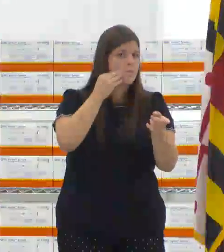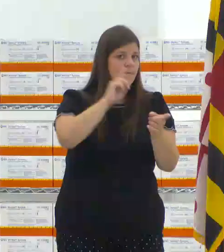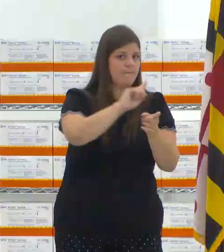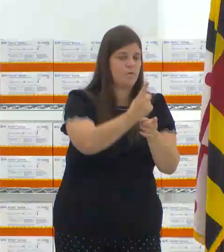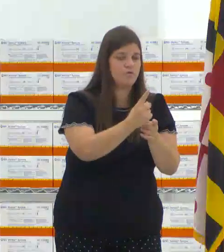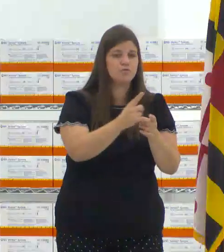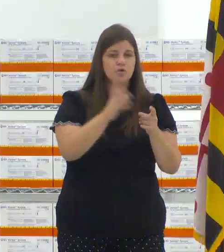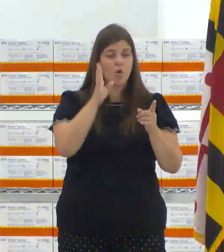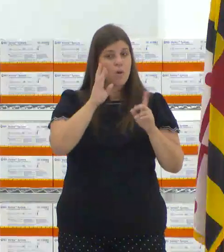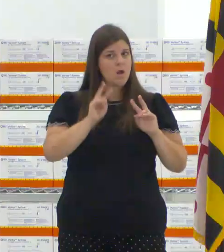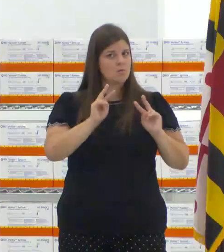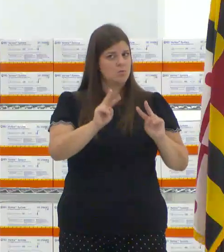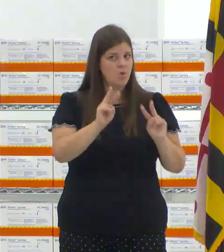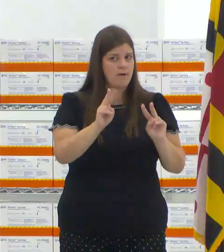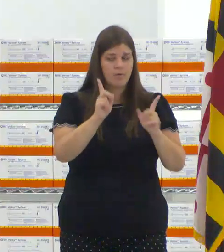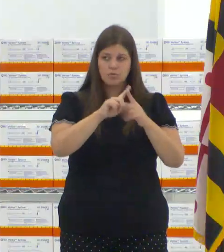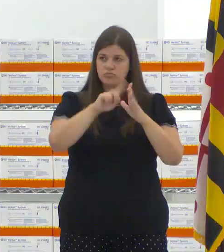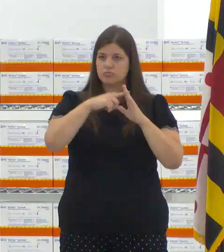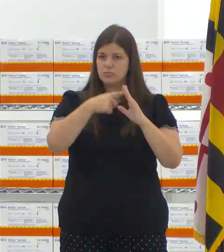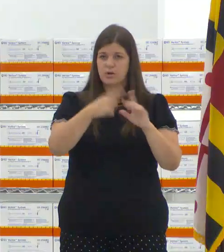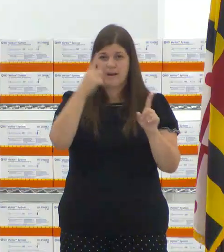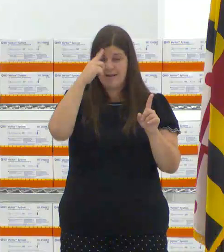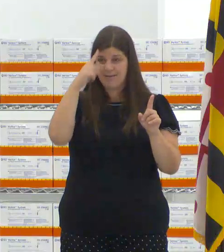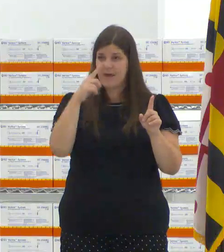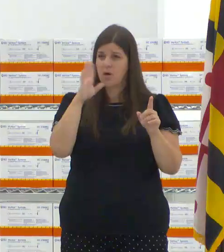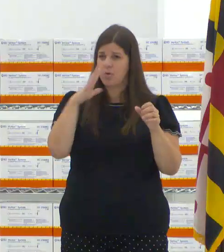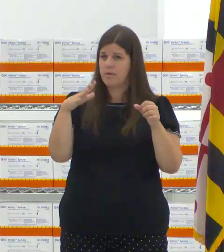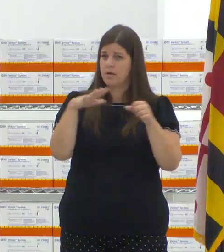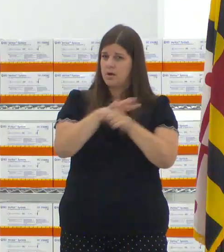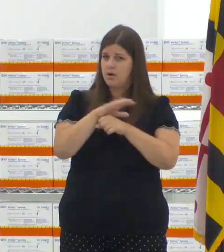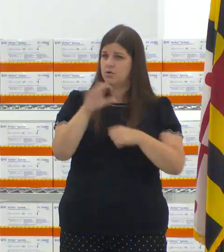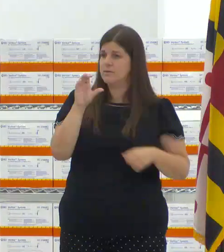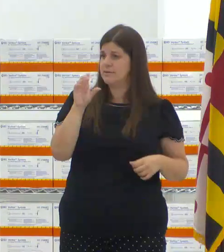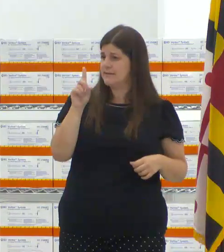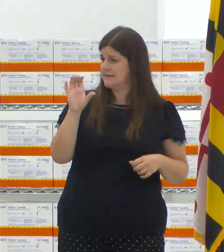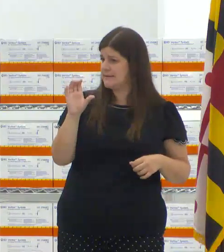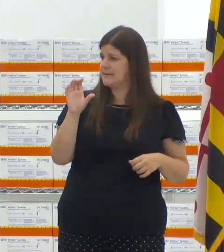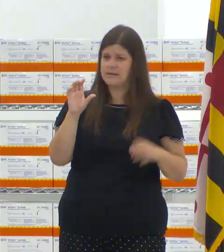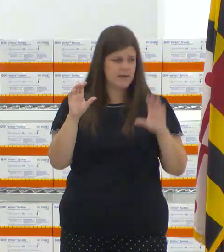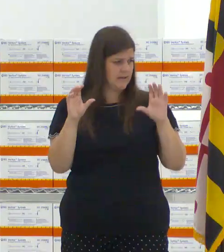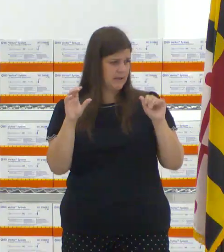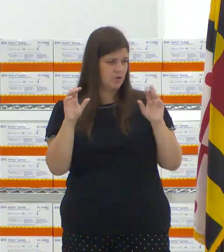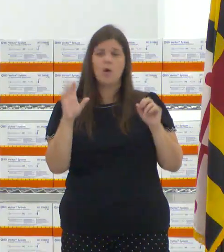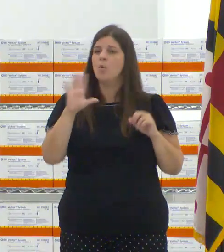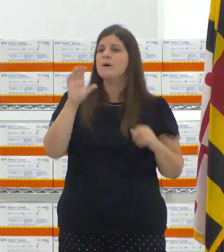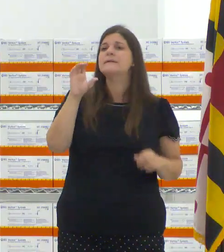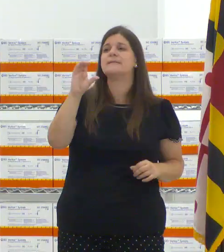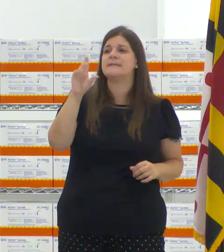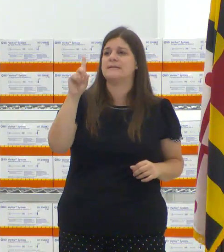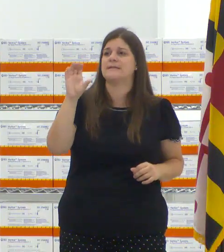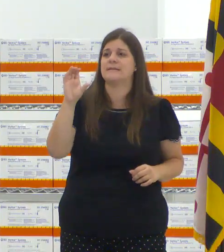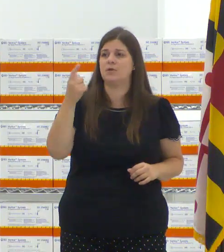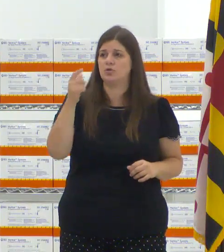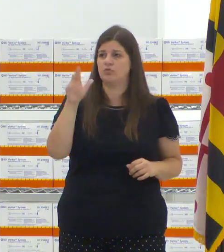, so I'll maybe let Dennis answer who is here, but I believe the purchase is $30 per test.